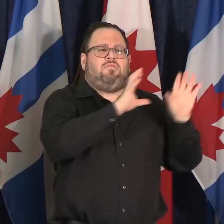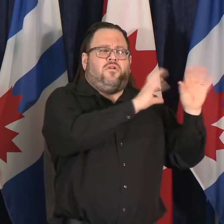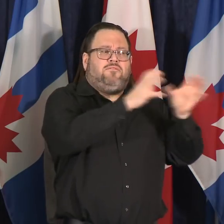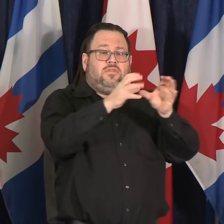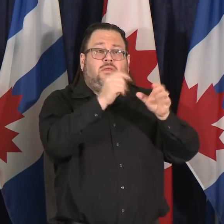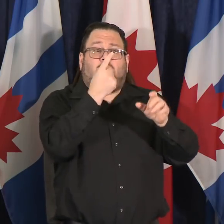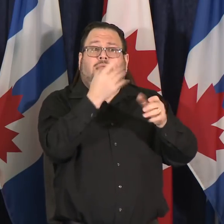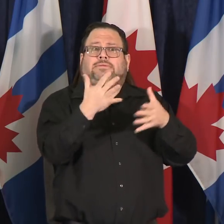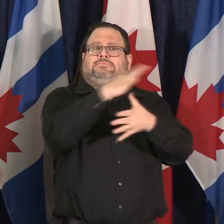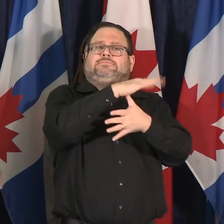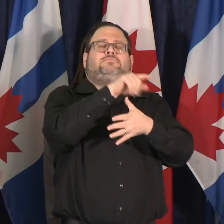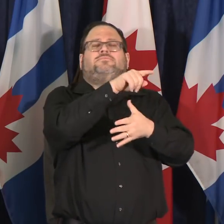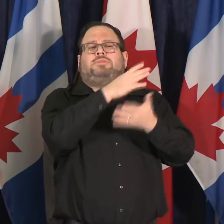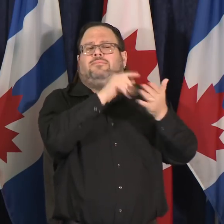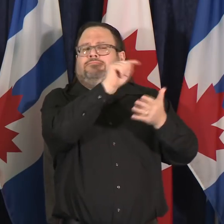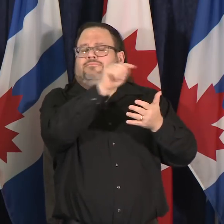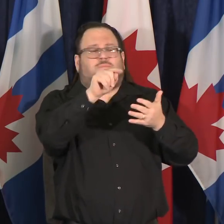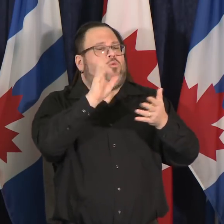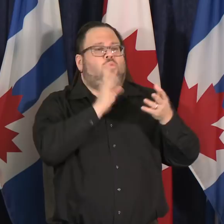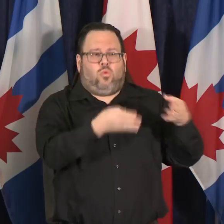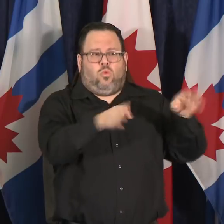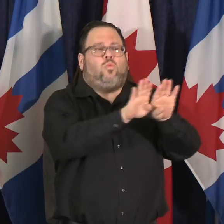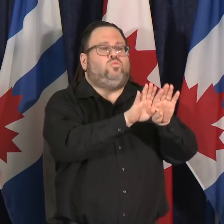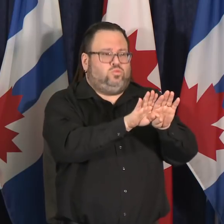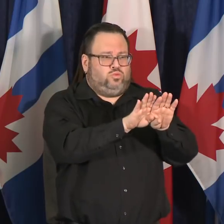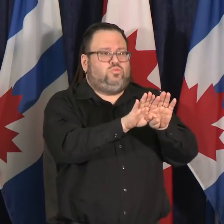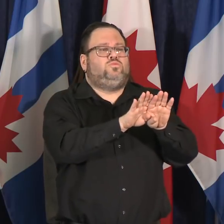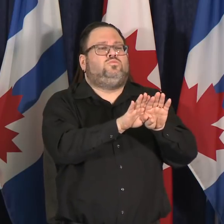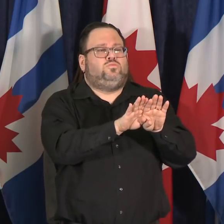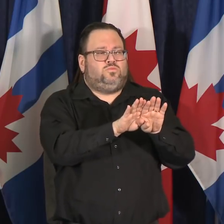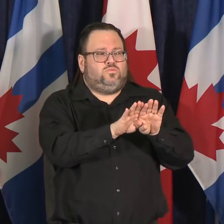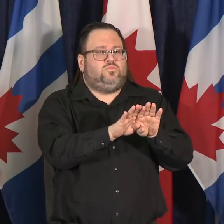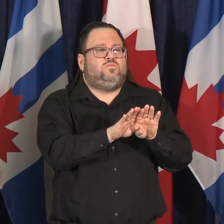will be asked Ovid 19 screening questions before attending in-person